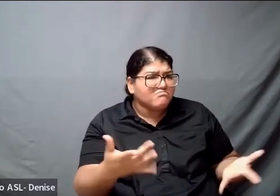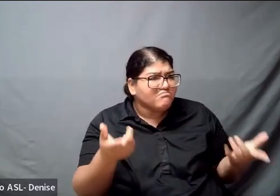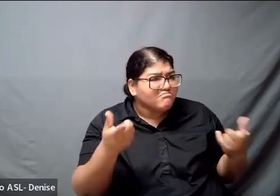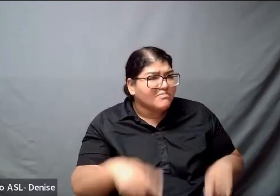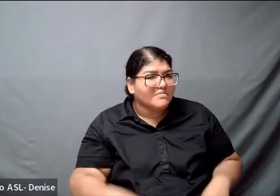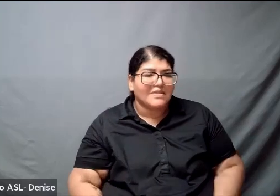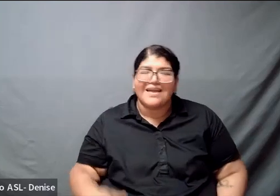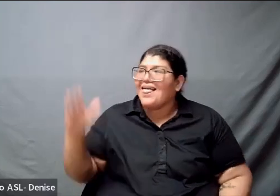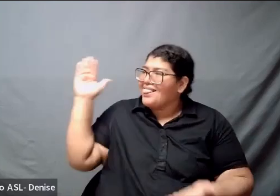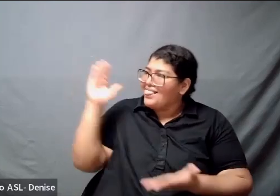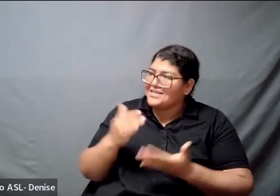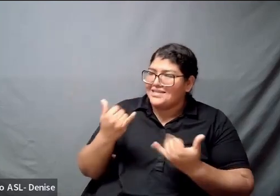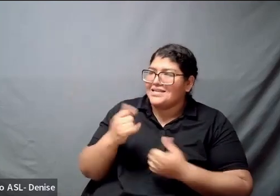Less this year than any other year.